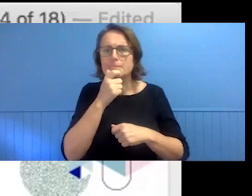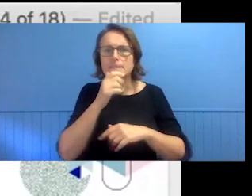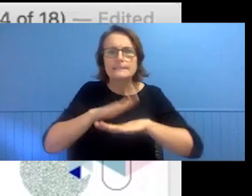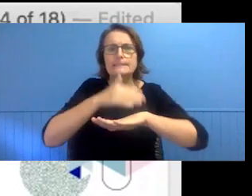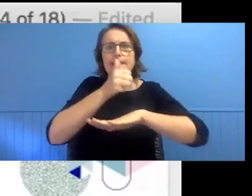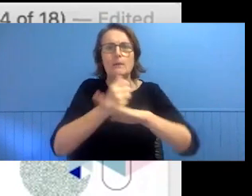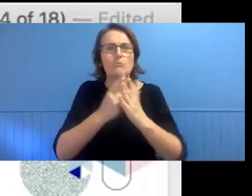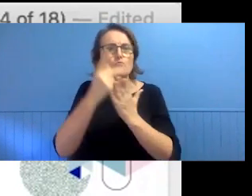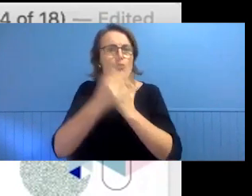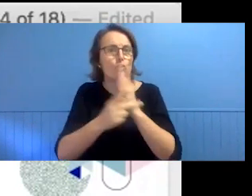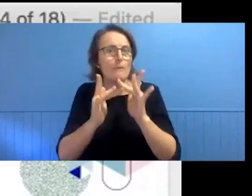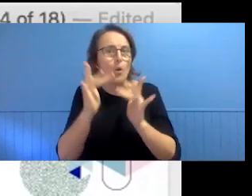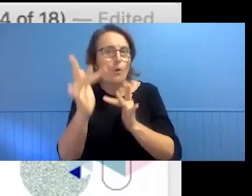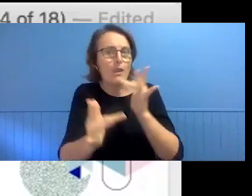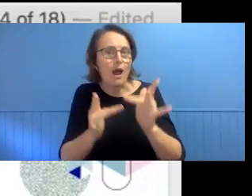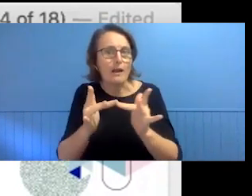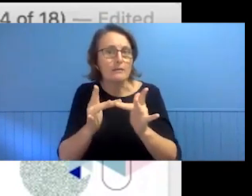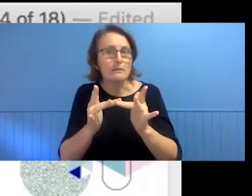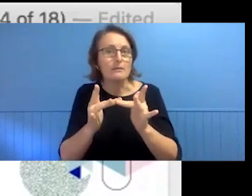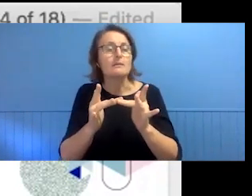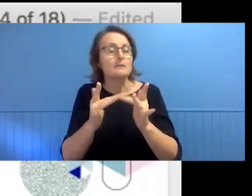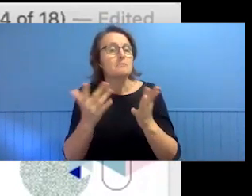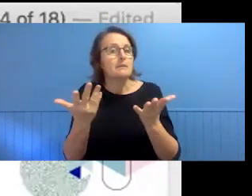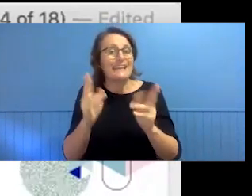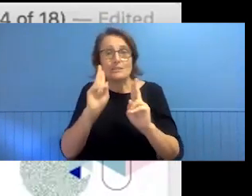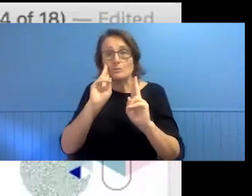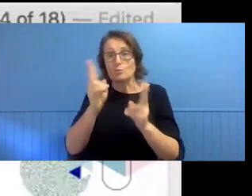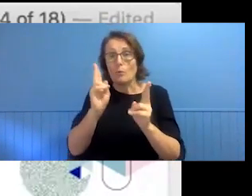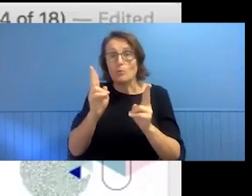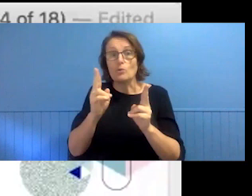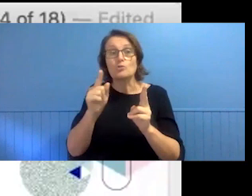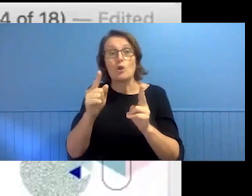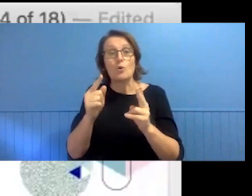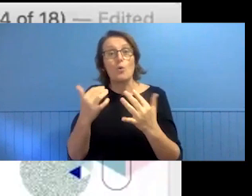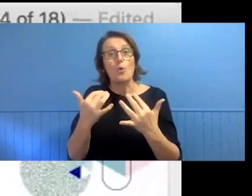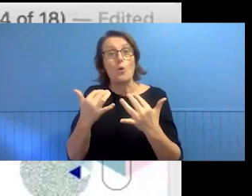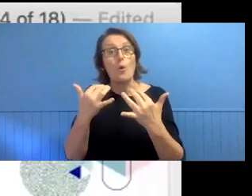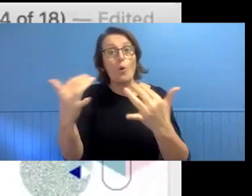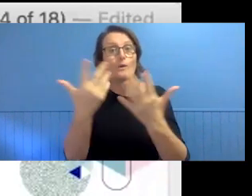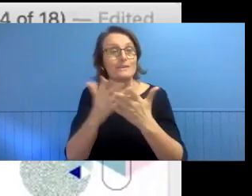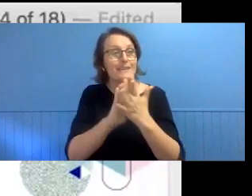completely normal. Audience engagement online, is really hard.